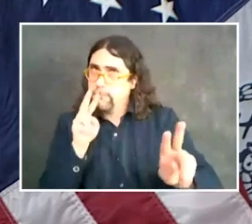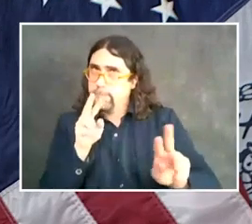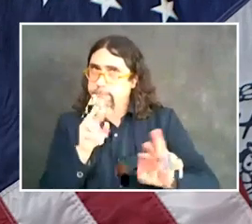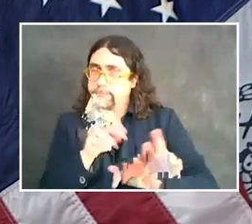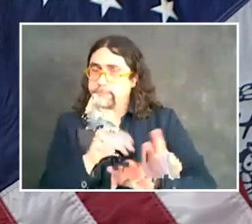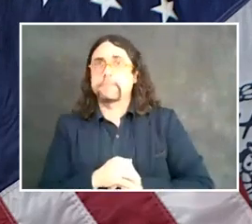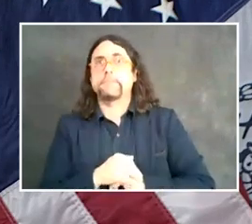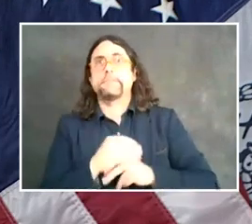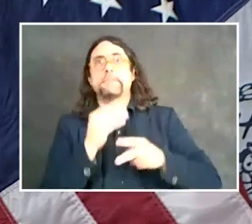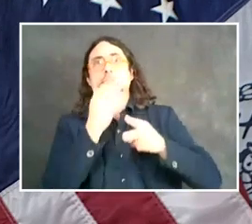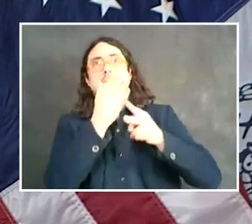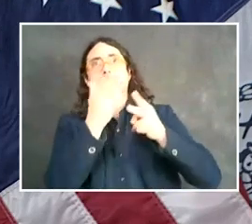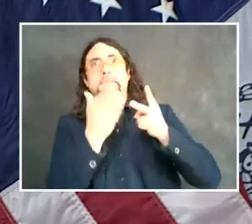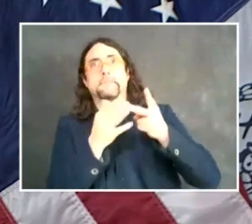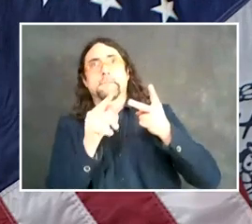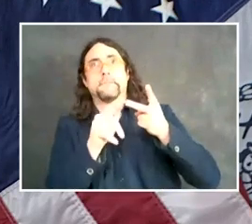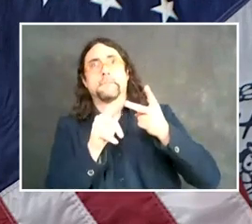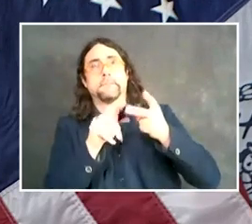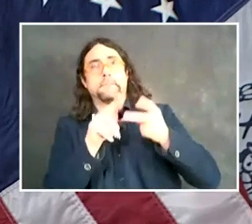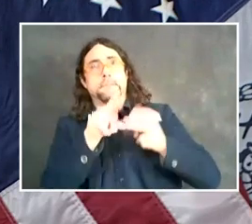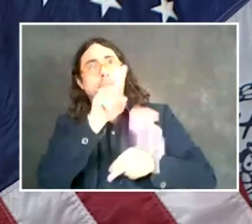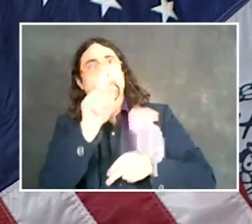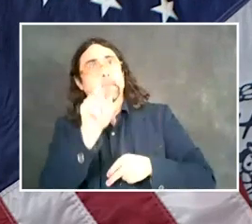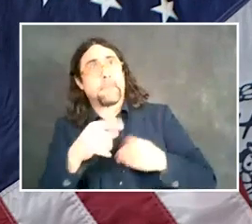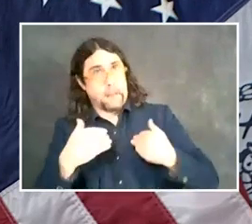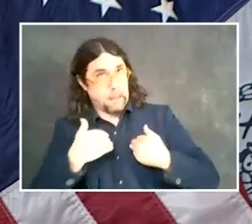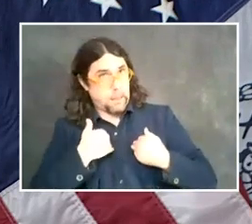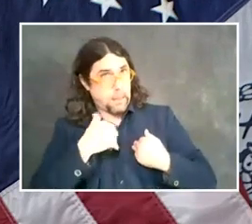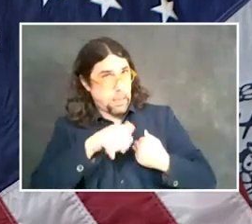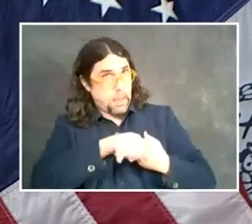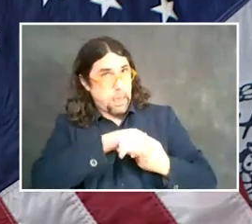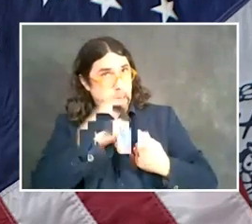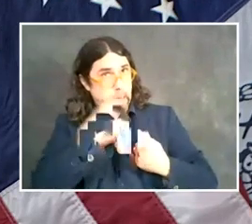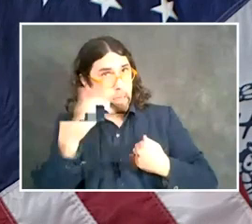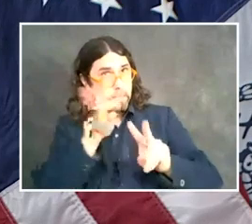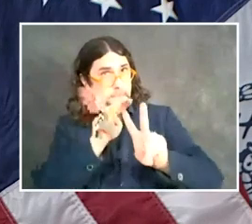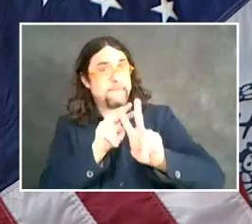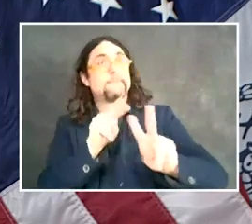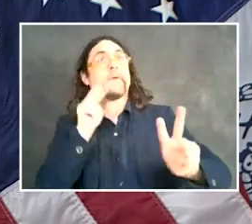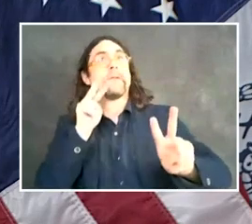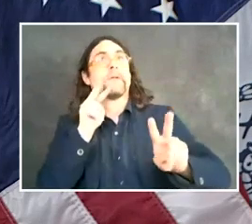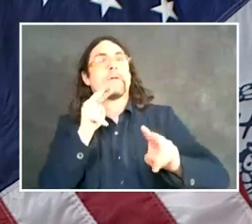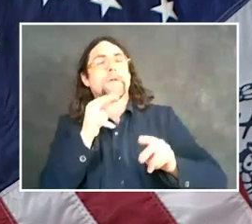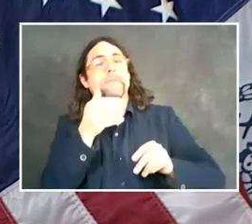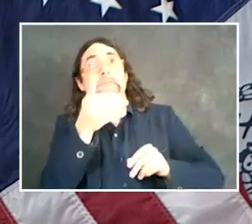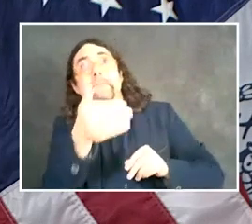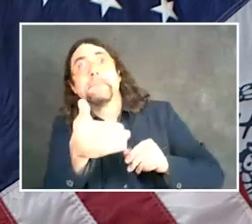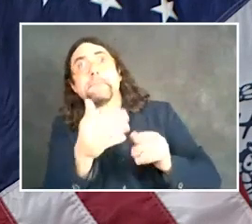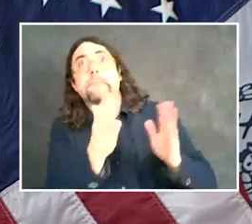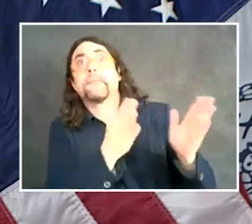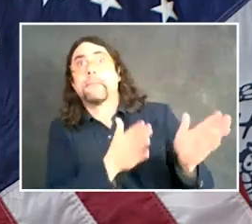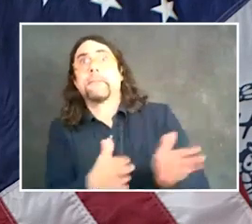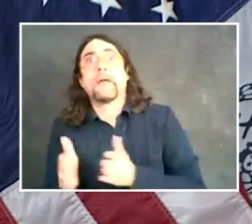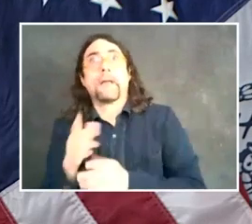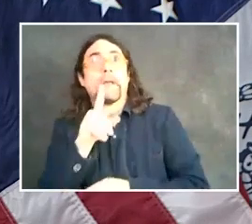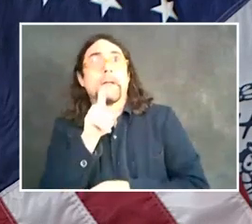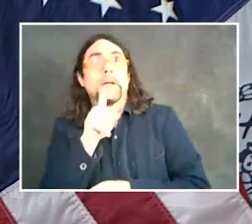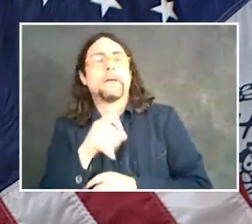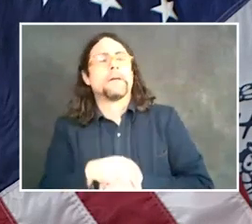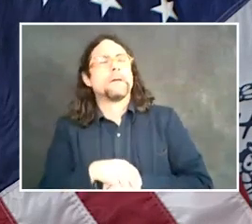KNOW, ARE THERE OTHERS PLANNED AND HOW DO YOU PLAN TO DEAL WITH THIS IN THE FUTURE IF THERE ARE OTHER DEATHS IN THE